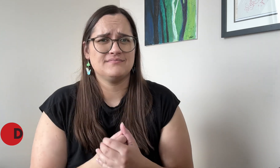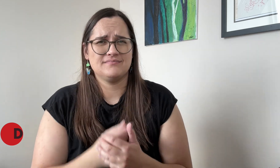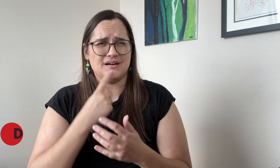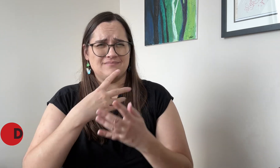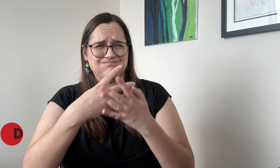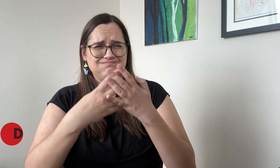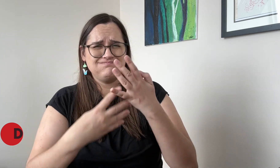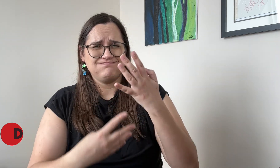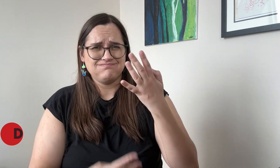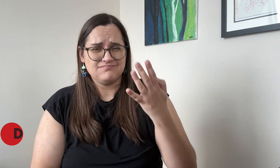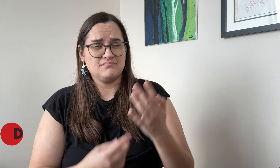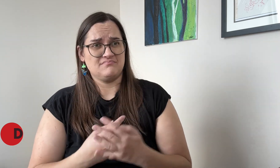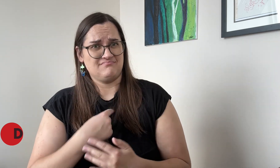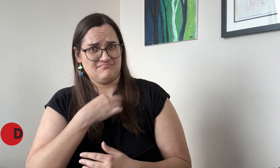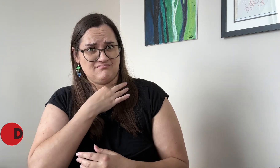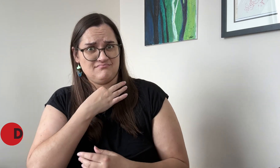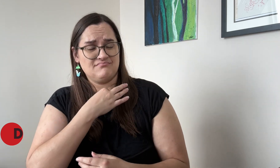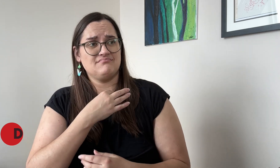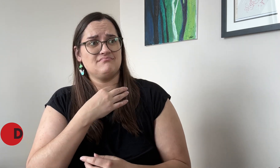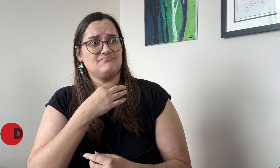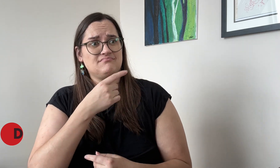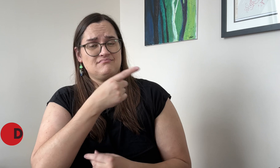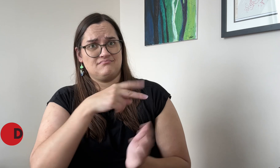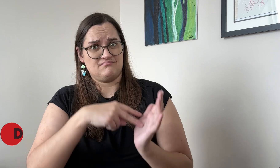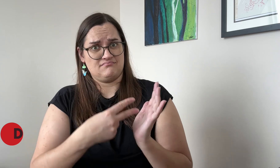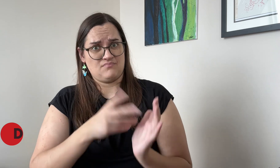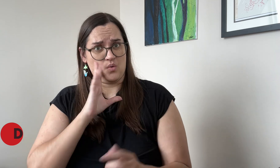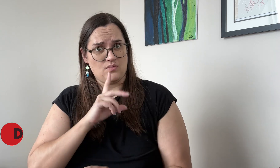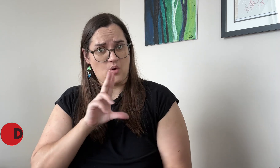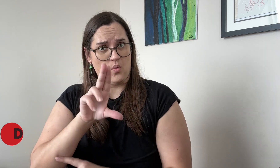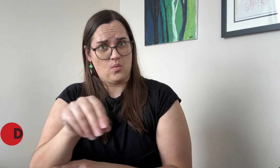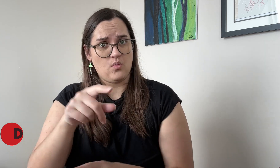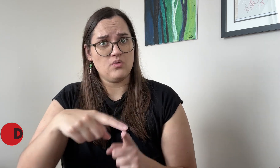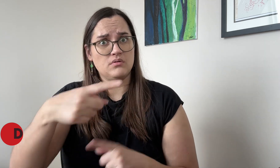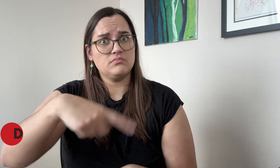Does this mean they will say no to those who don't sign?